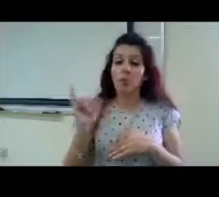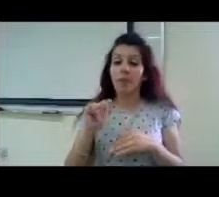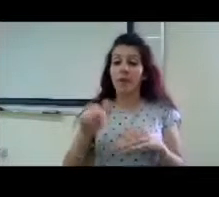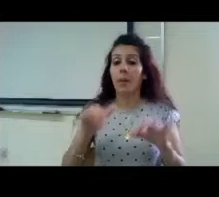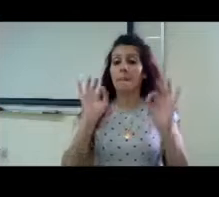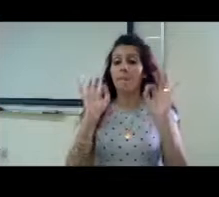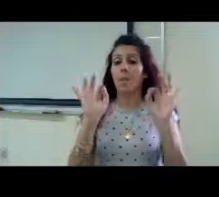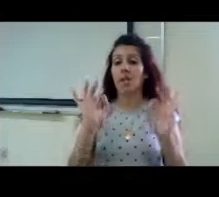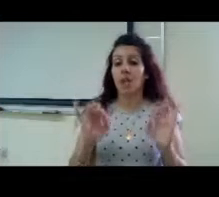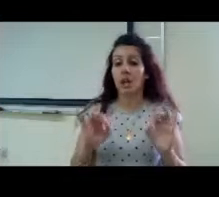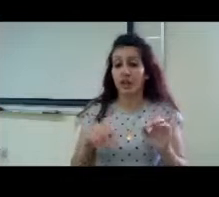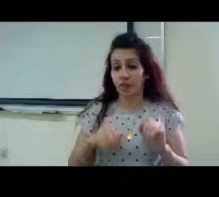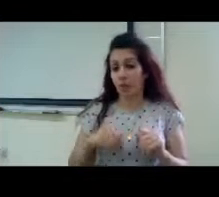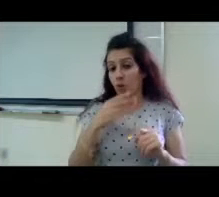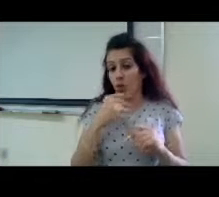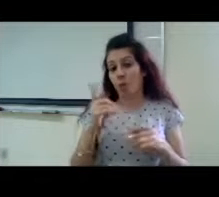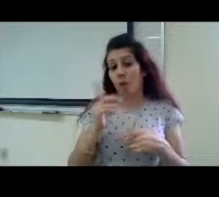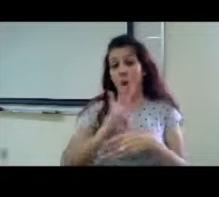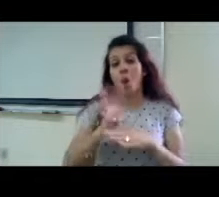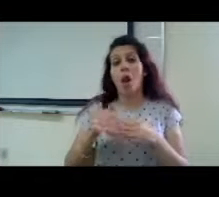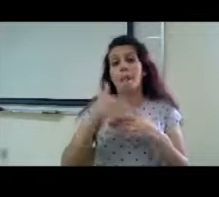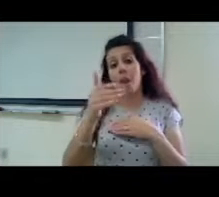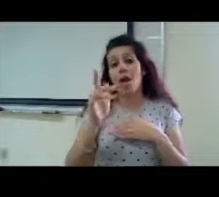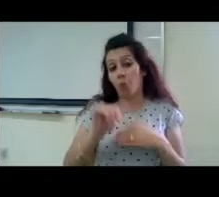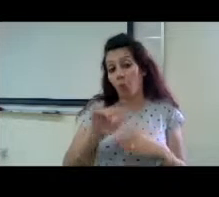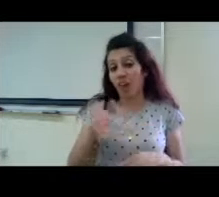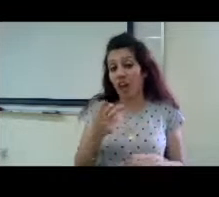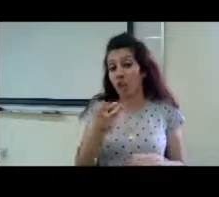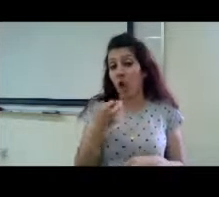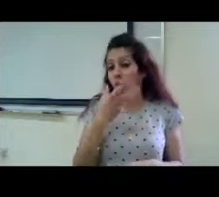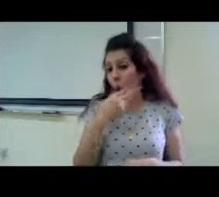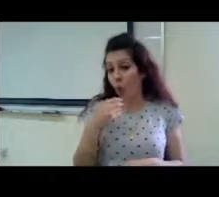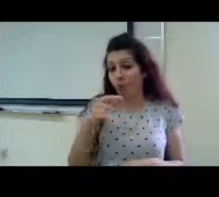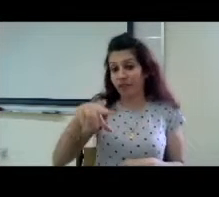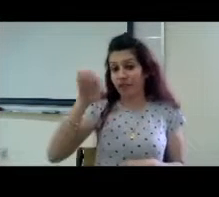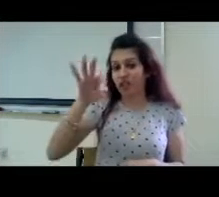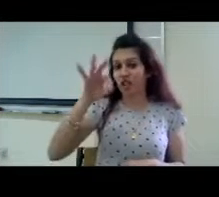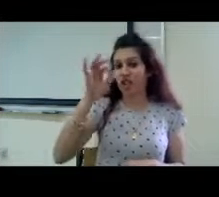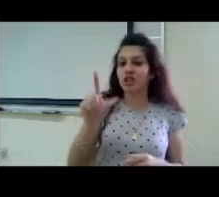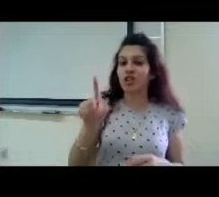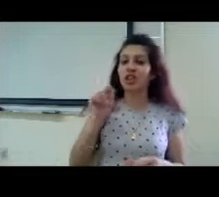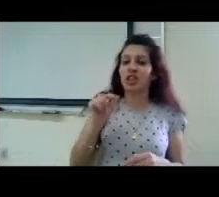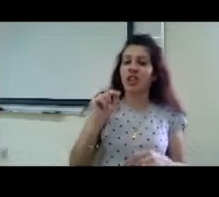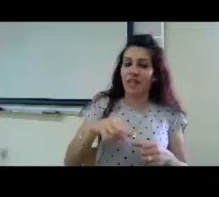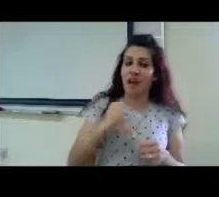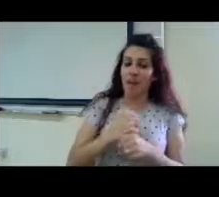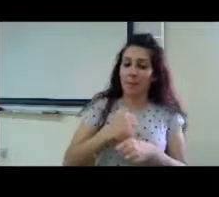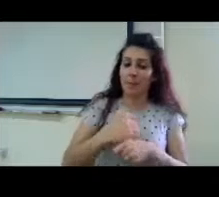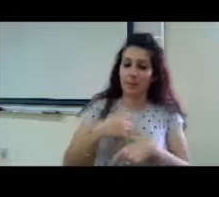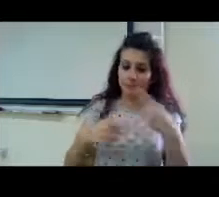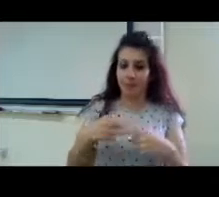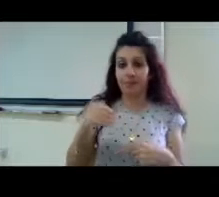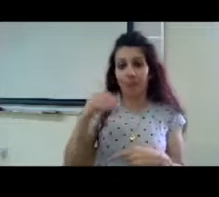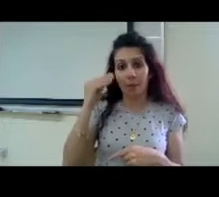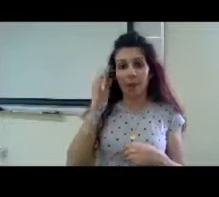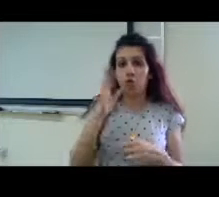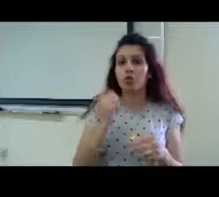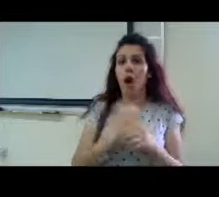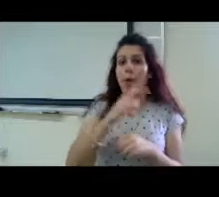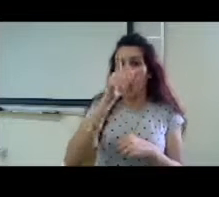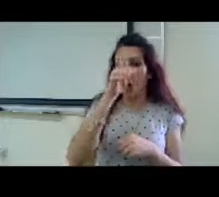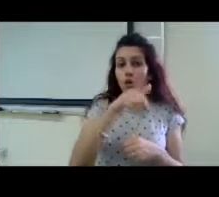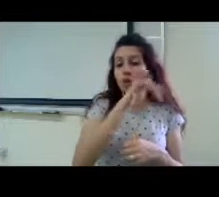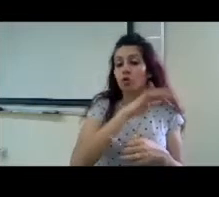so for at home home use of Calibri during kovat first where we've helped to